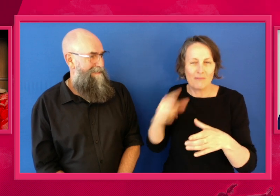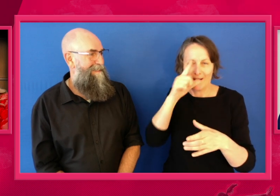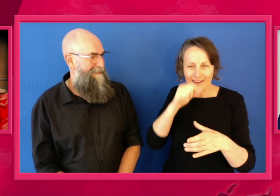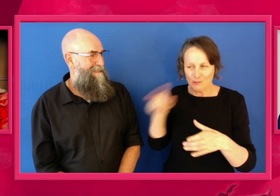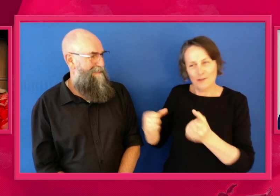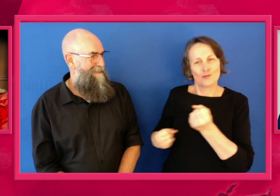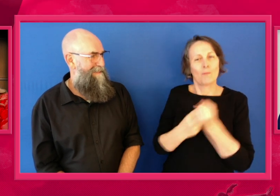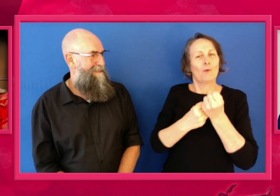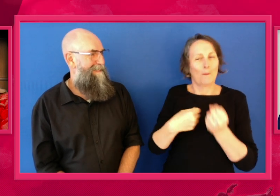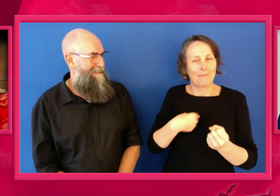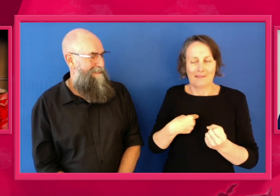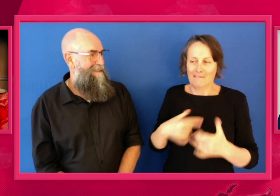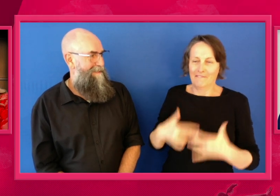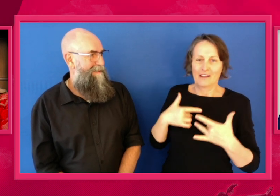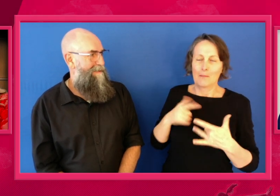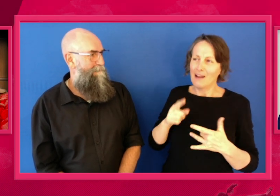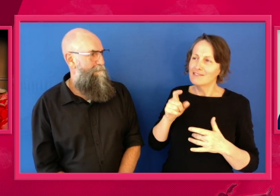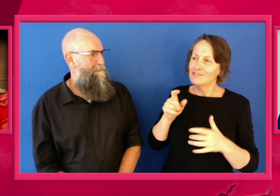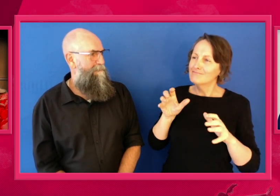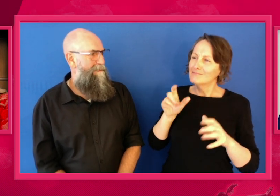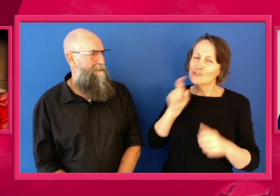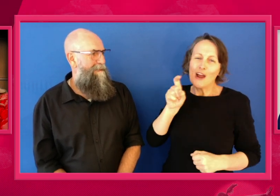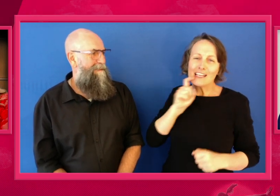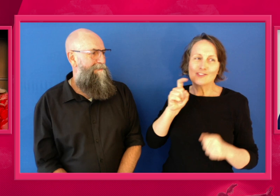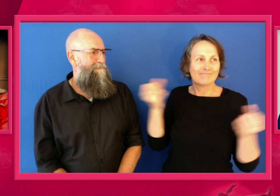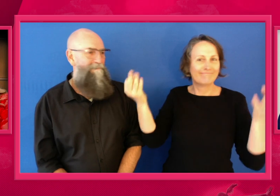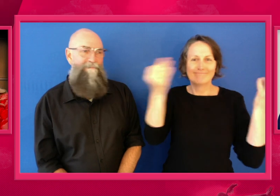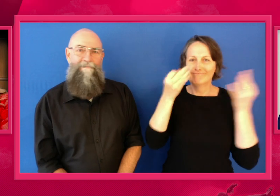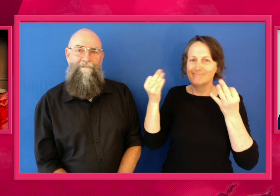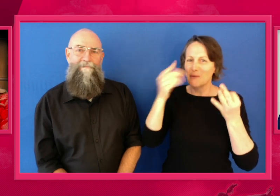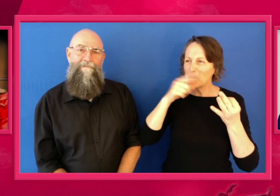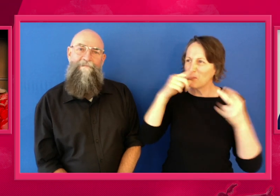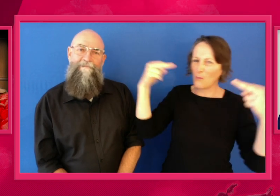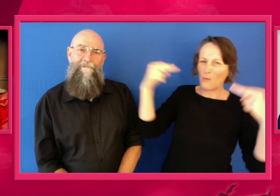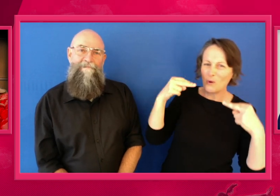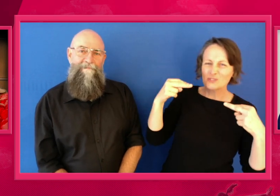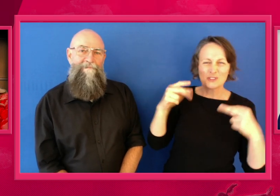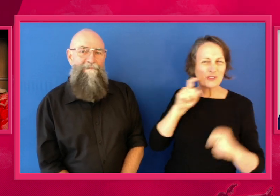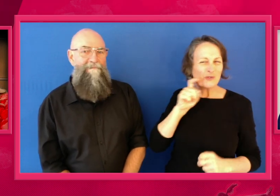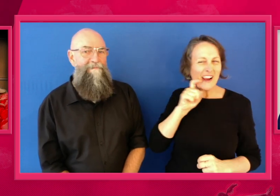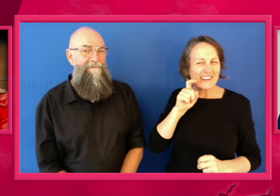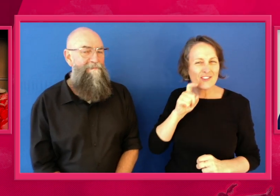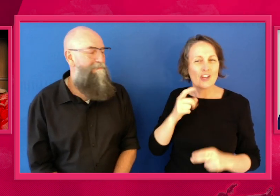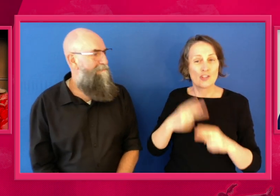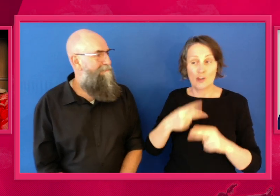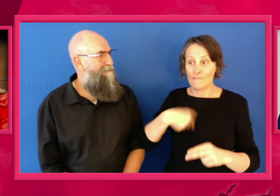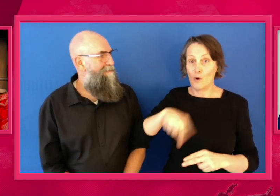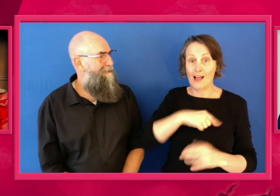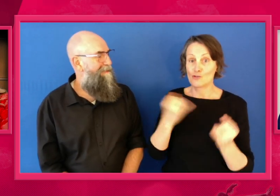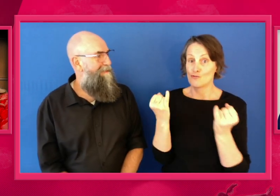Kurt Fearnley: Look, mate, I'll take those calls. As long as you're not asking for a buck, we're good. Rheed McCracken: You wouldn't get one out of me anyway. Georgie Tunny: Hey Rheed, what's it like racing in front of no crowd?